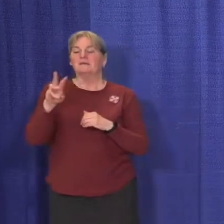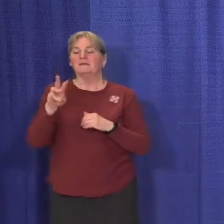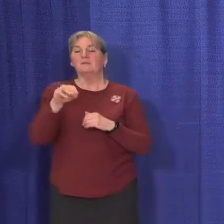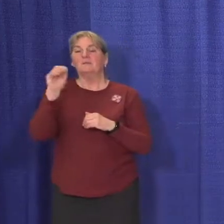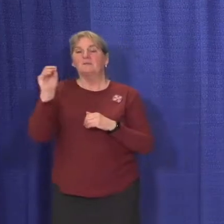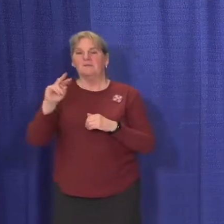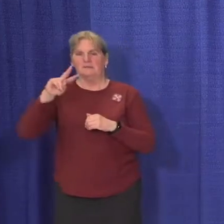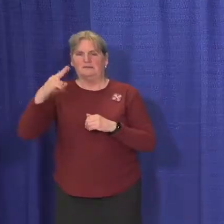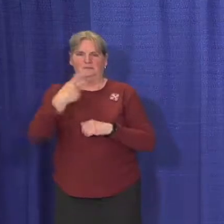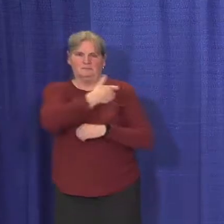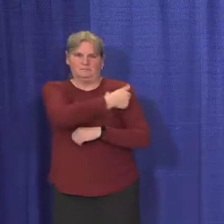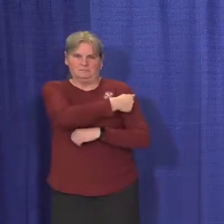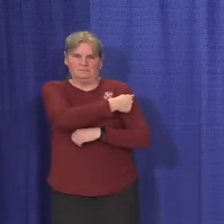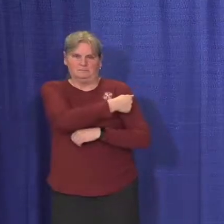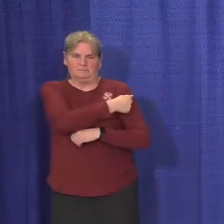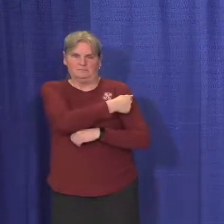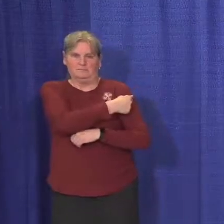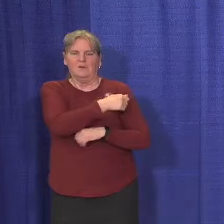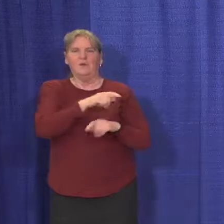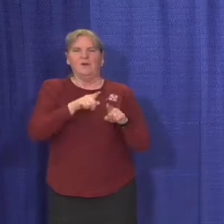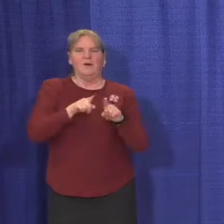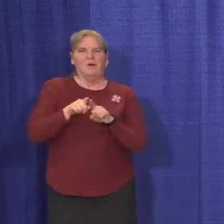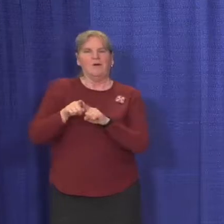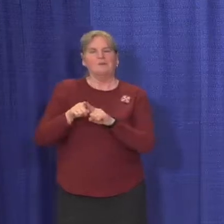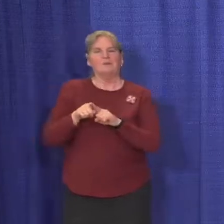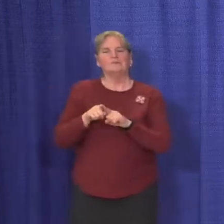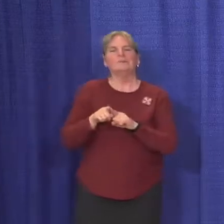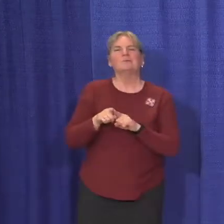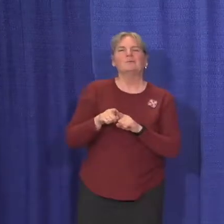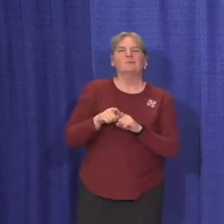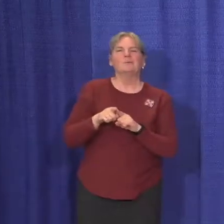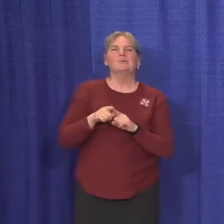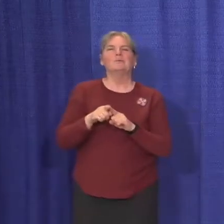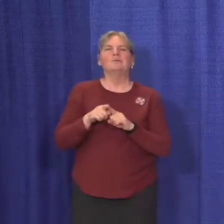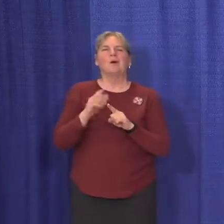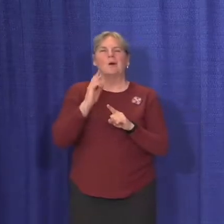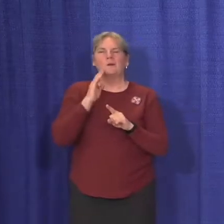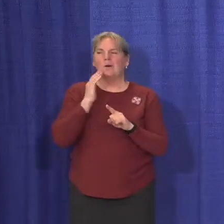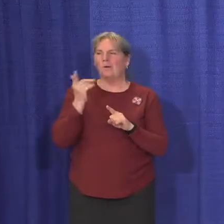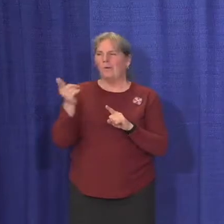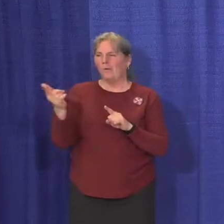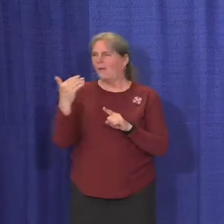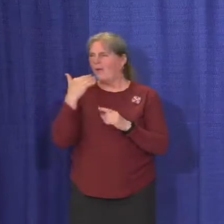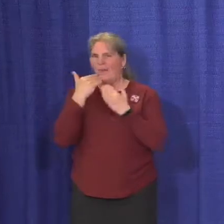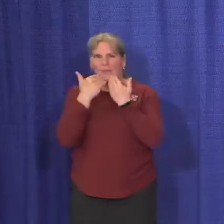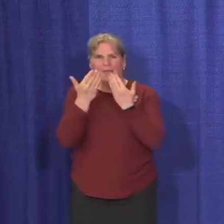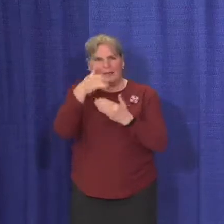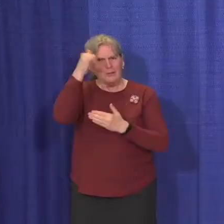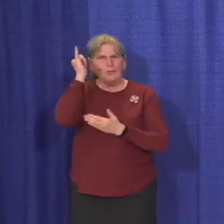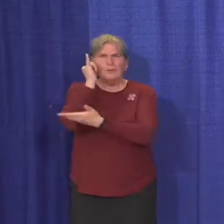66% of their second dose and I want to join Minister McPhee in